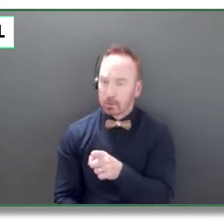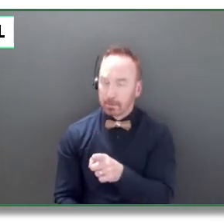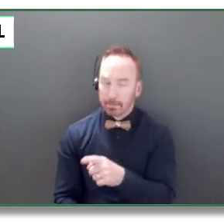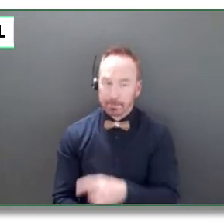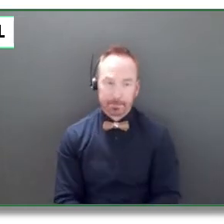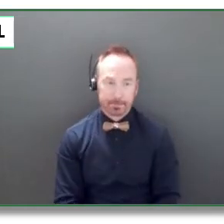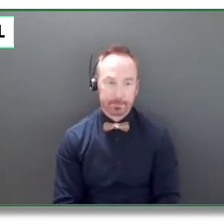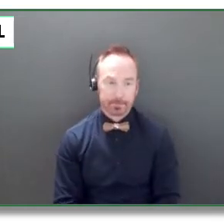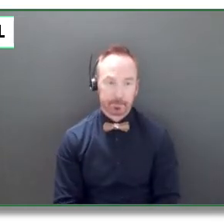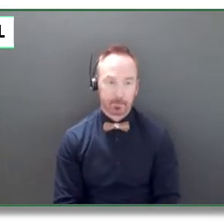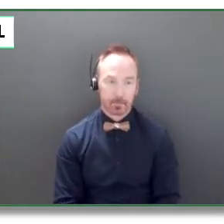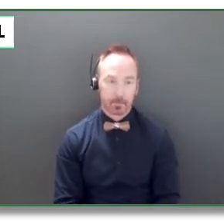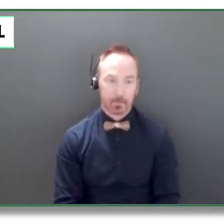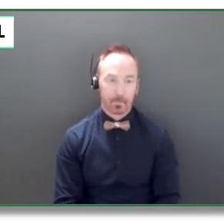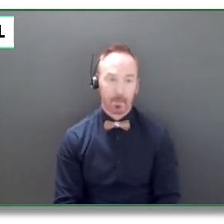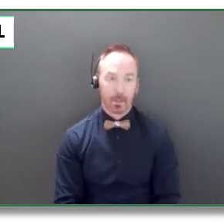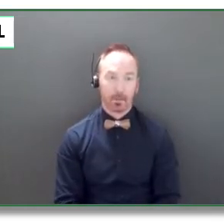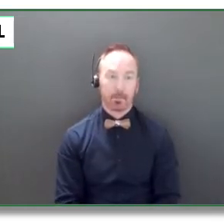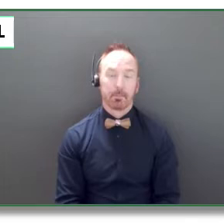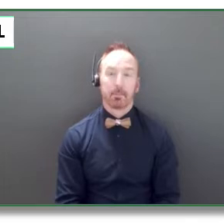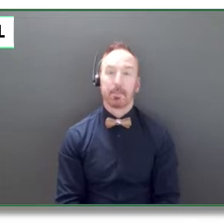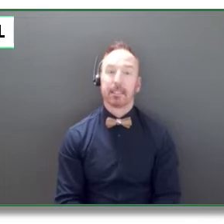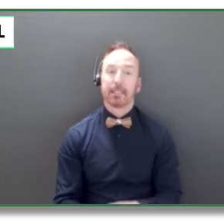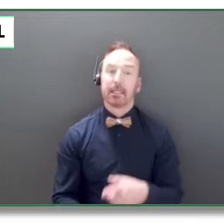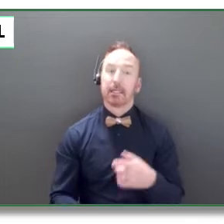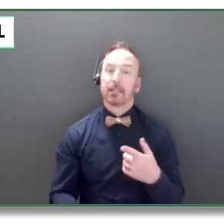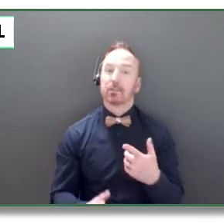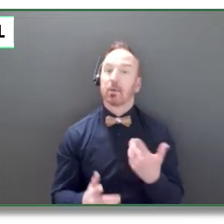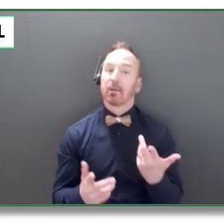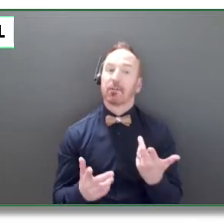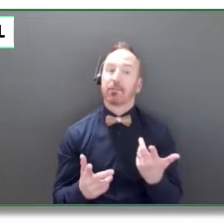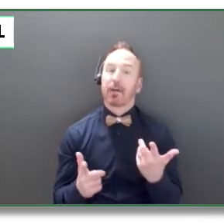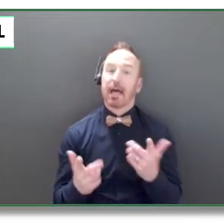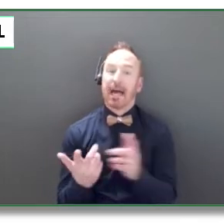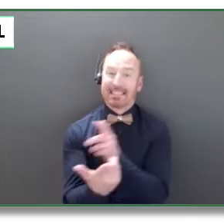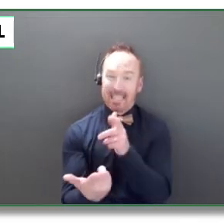specifically to adapted mountain bike trails as that sport